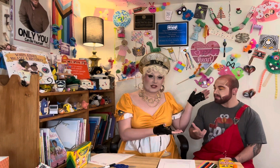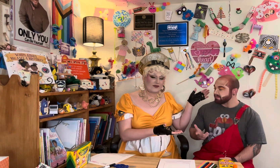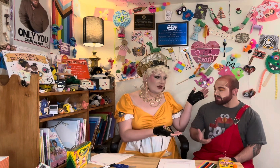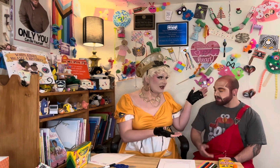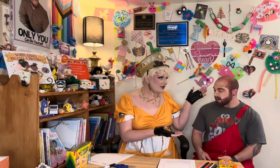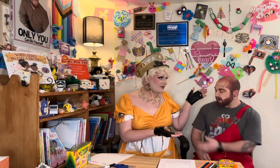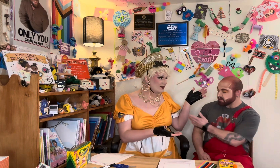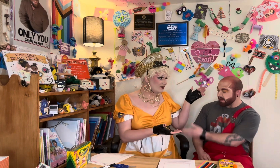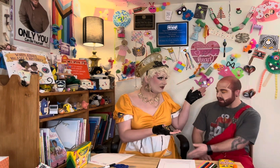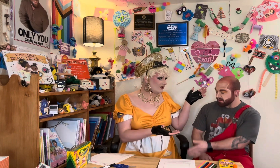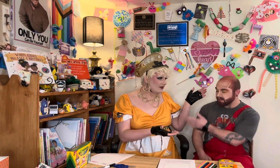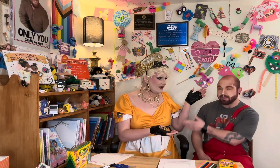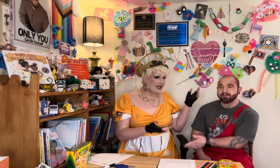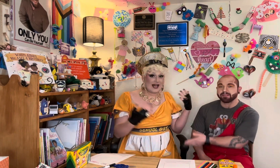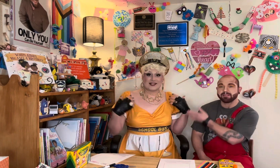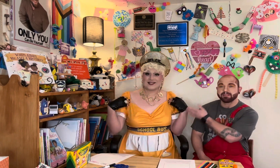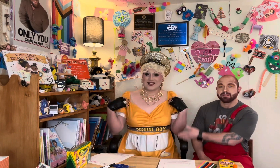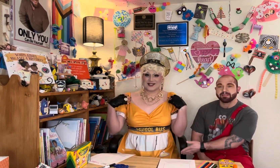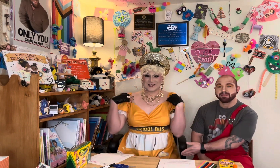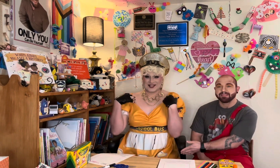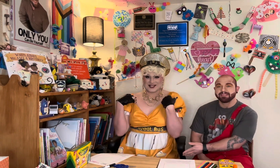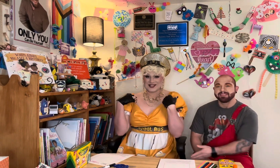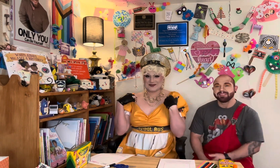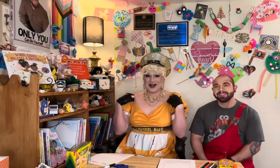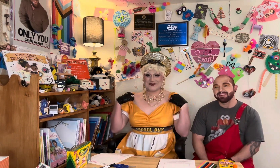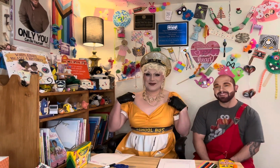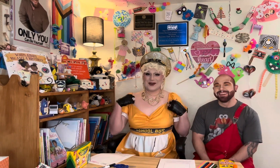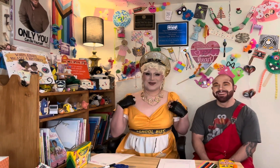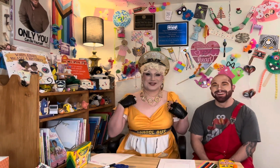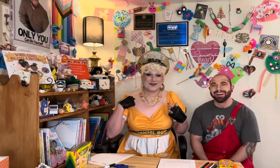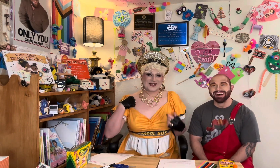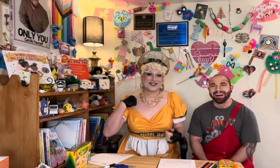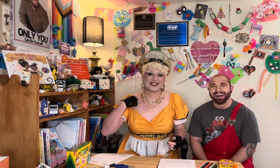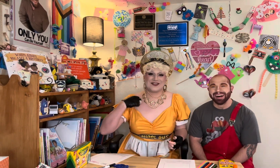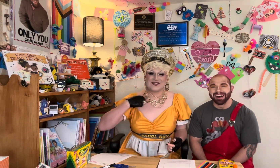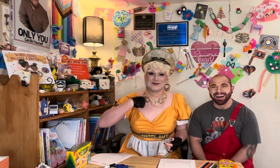different costumes. BUSTER: I inspired this outfit. CALI: Yes, this is this is inspired by one of Mr. Buster's outfits.